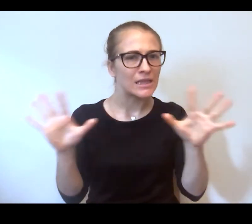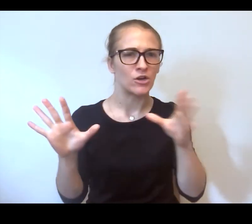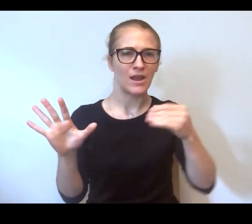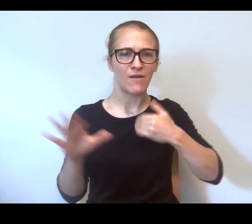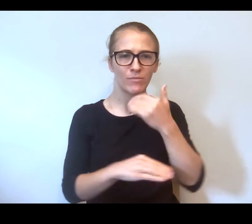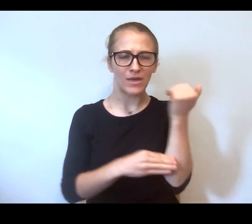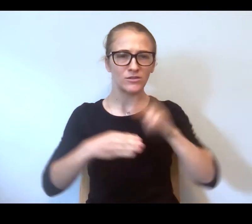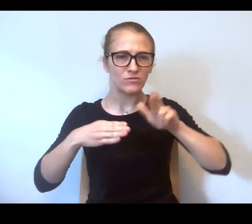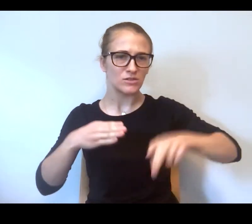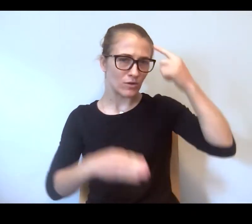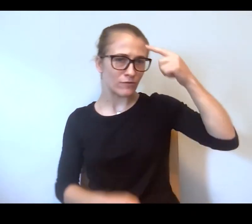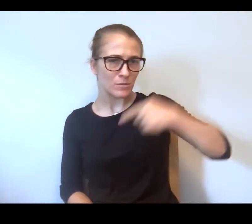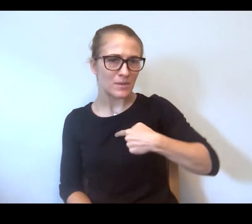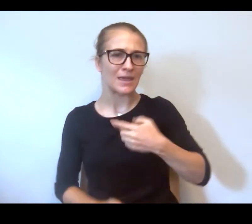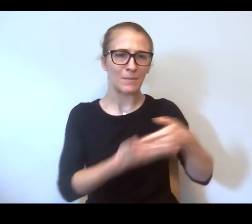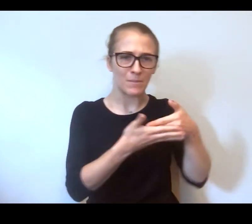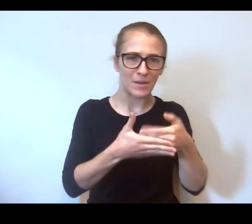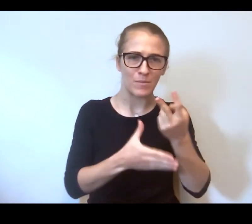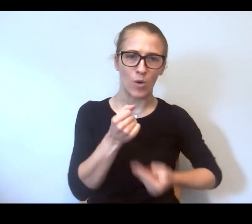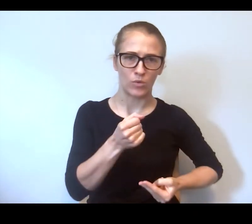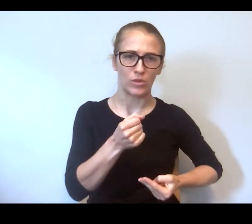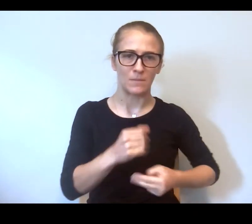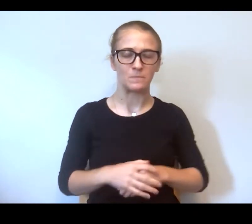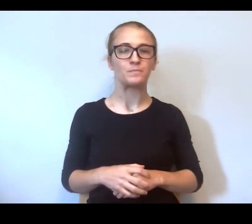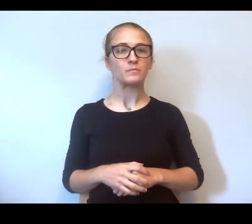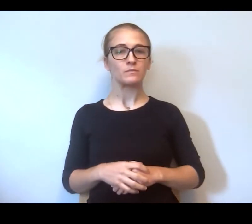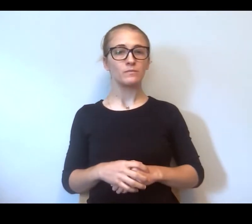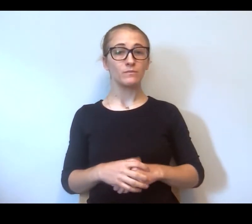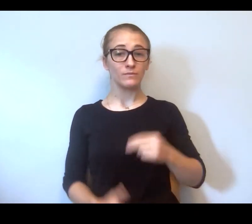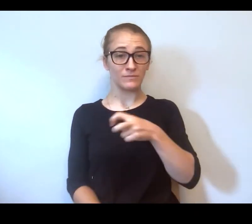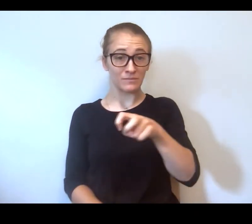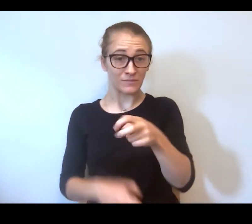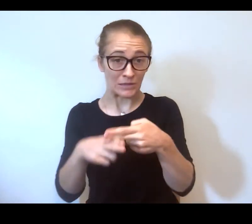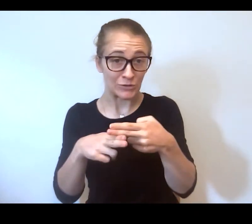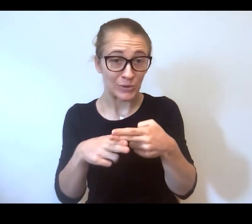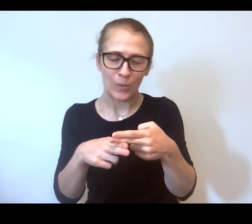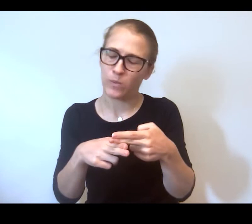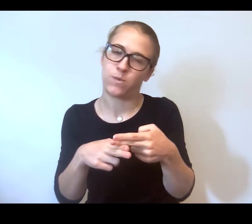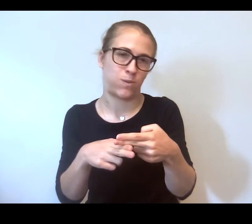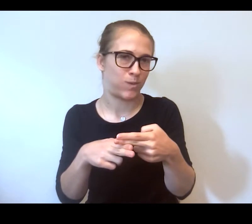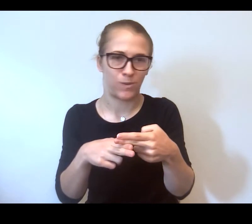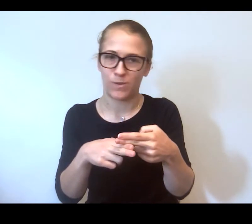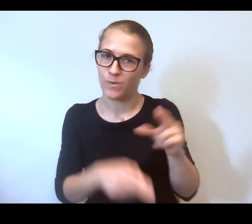ultimately end up with the best result for me and my child. The journey was a very long